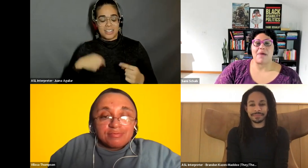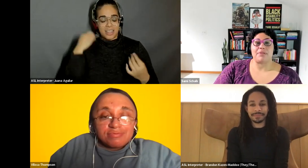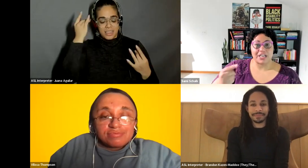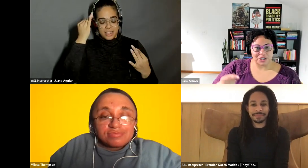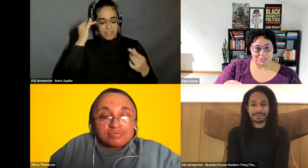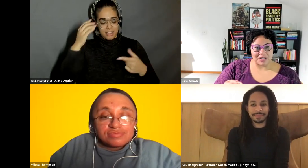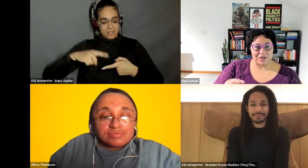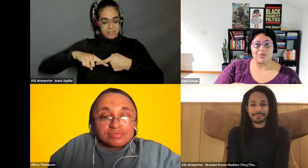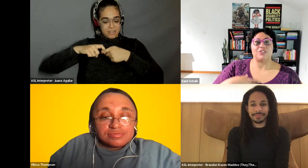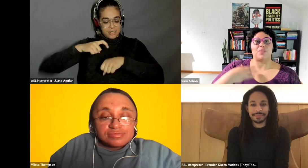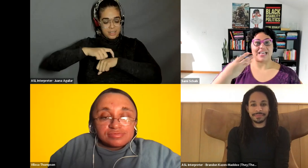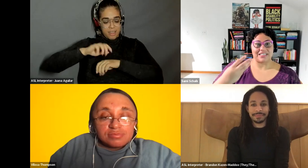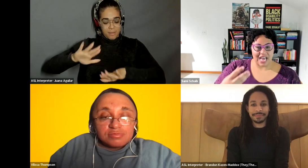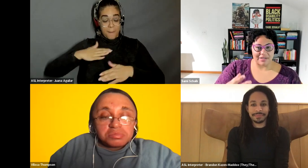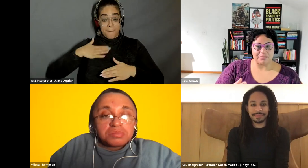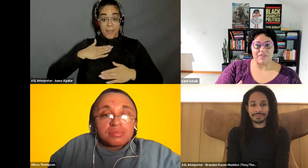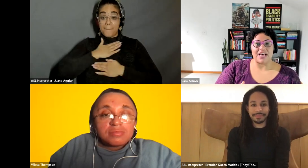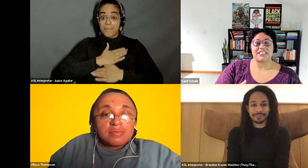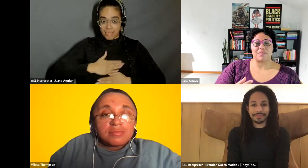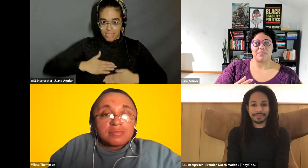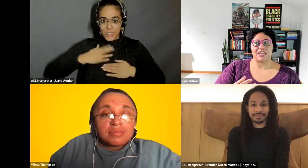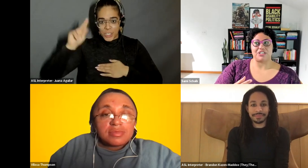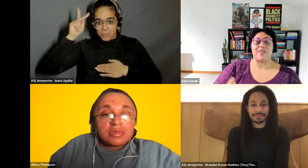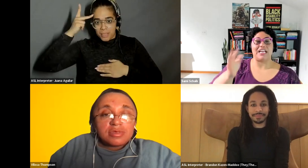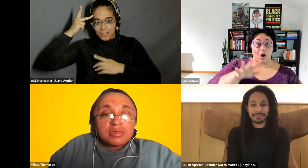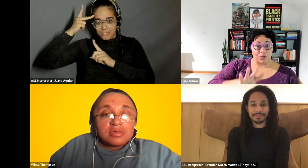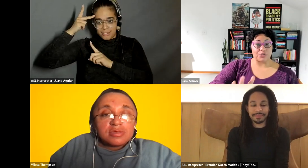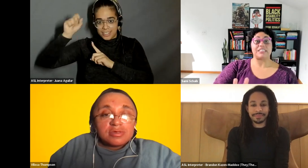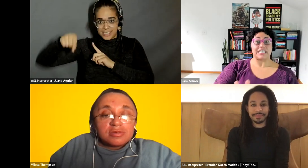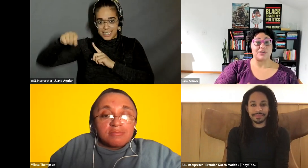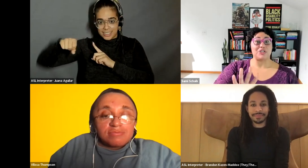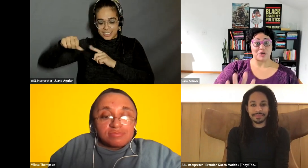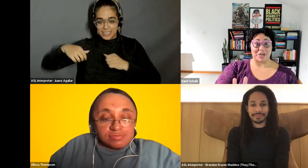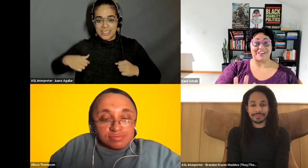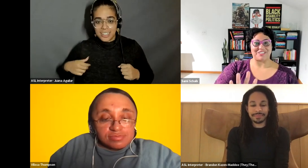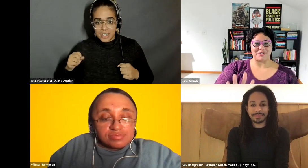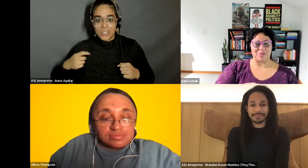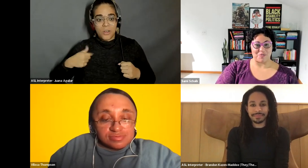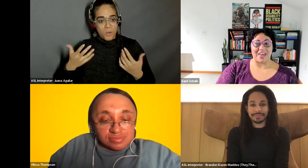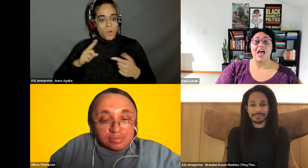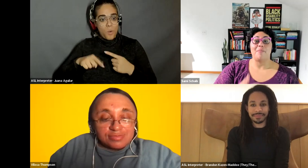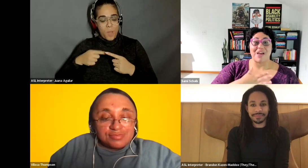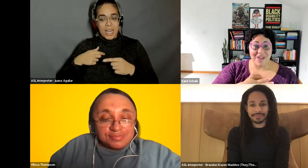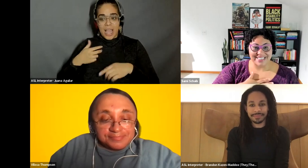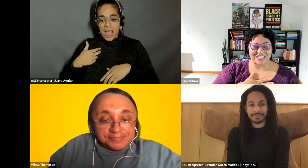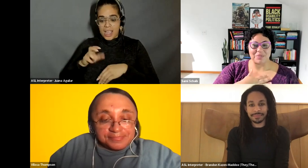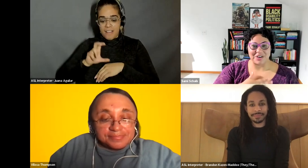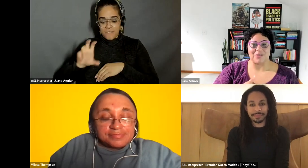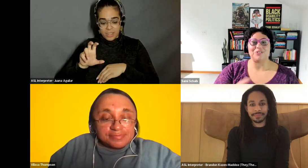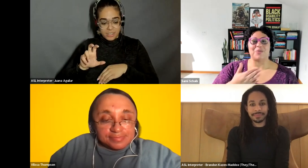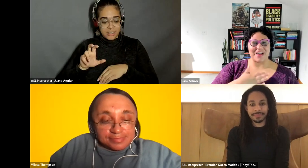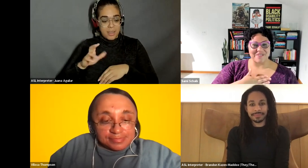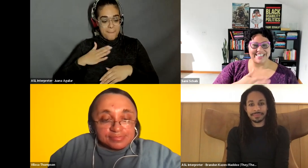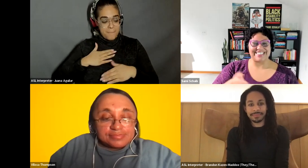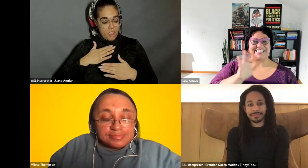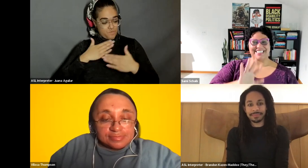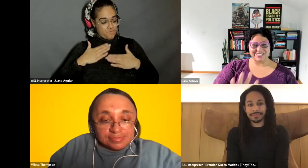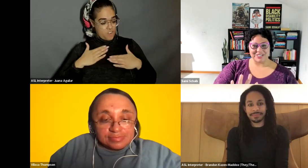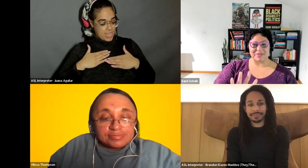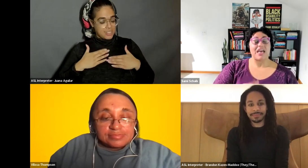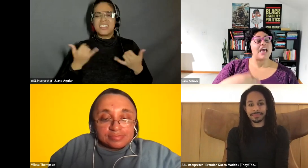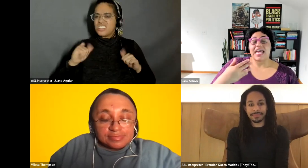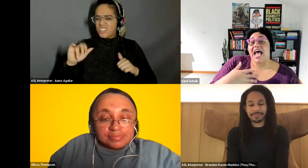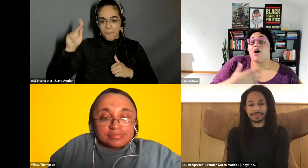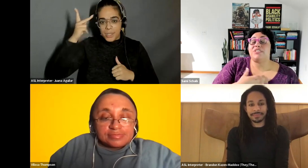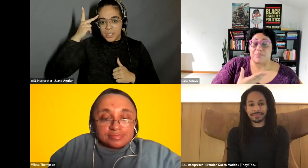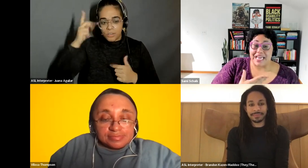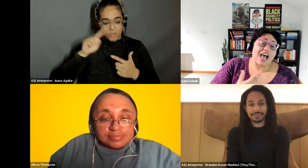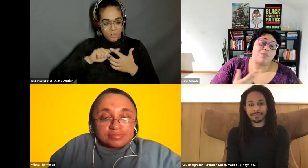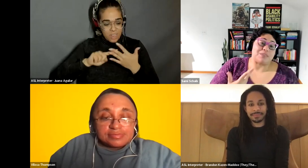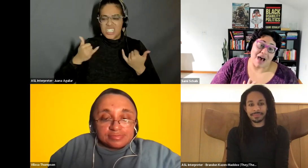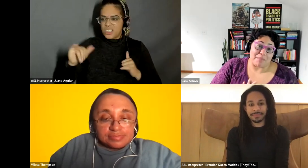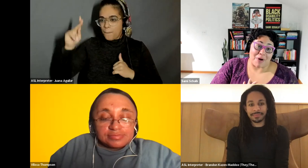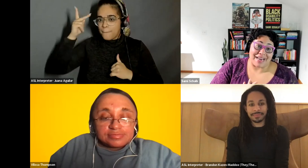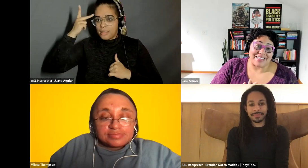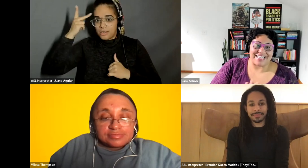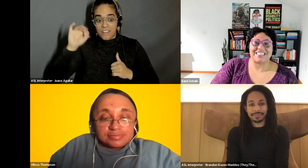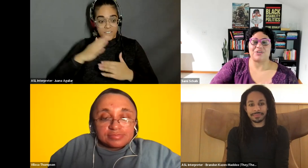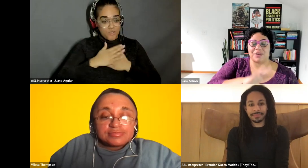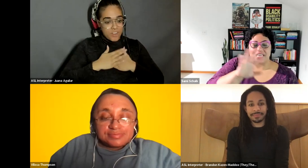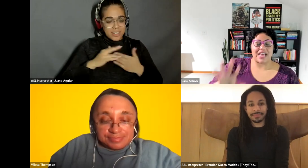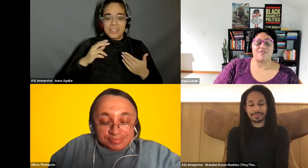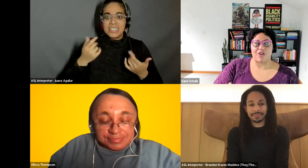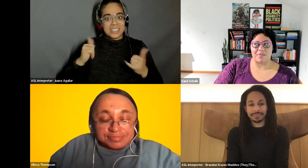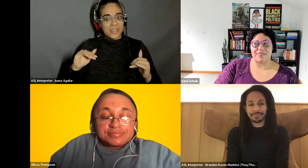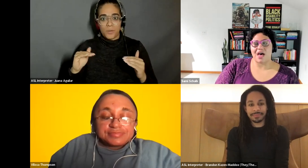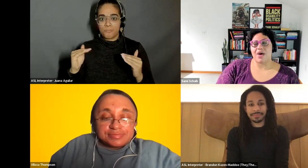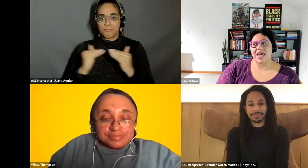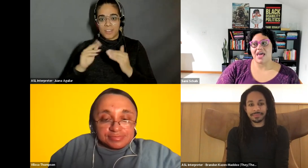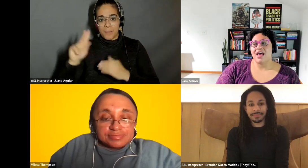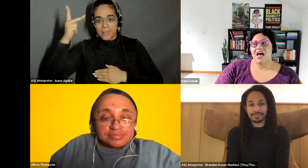Sami Schalk: My pleasure is political. So when I I invest in my pleasure, that is also still contributing to the movement. My rest is political. So when I rest it is still contributing. It helps me. It helps my brain at least to really like, frame it that way.